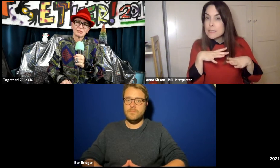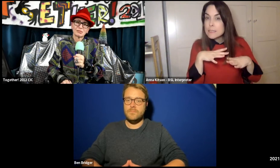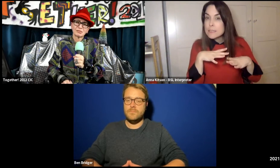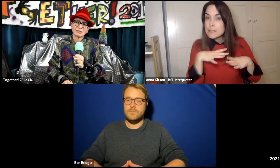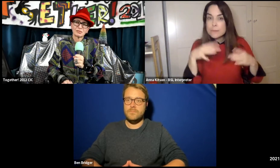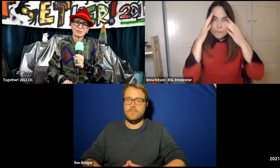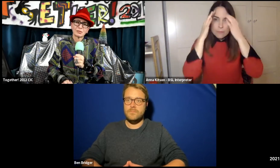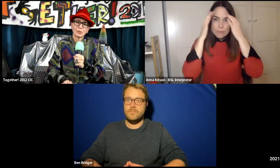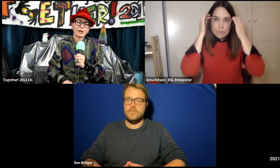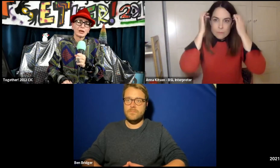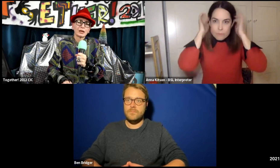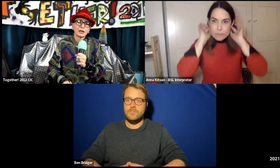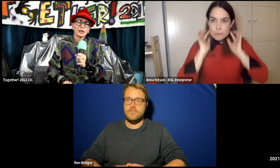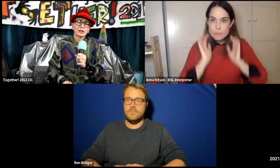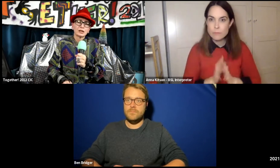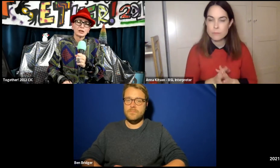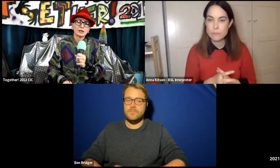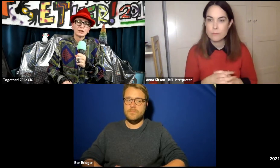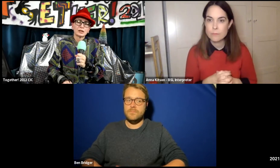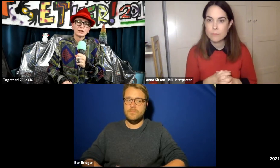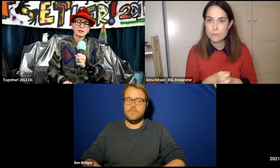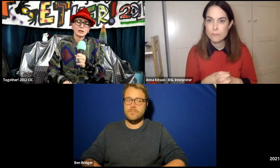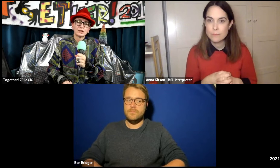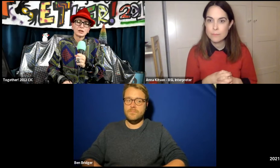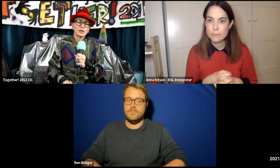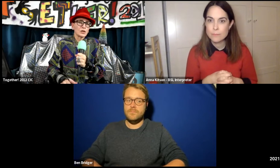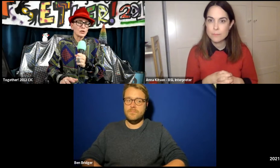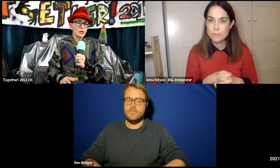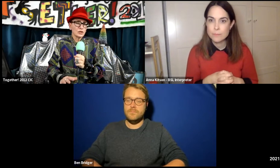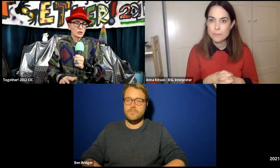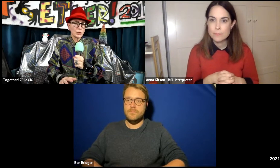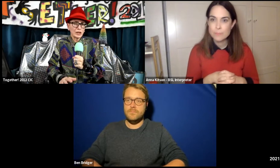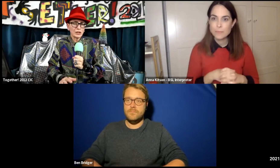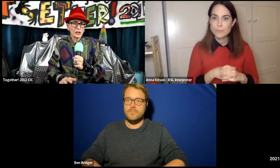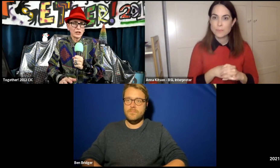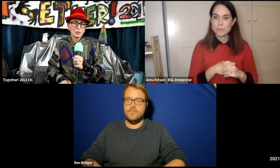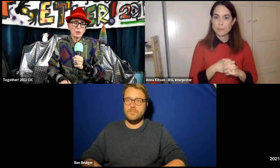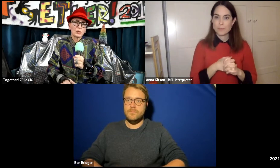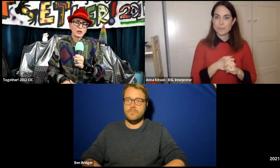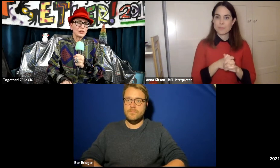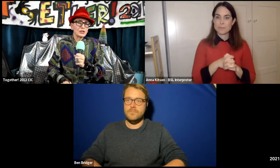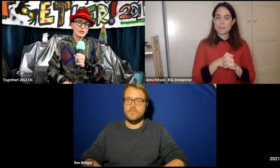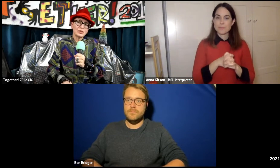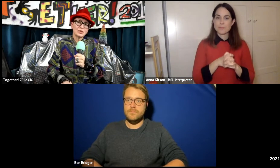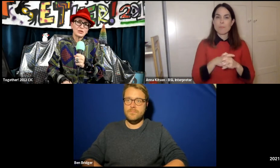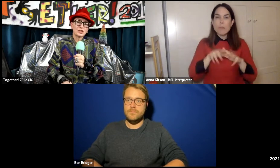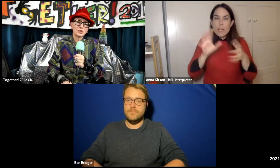So just quickly, while we are getting Natasha